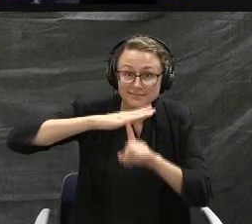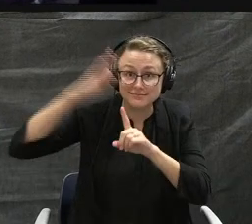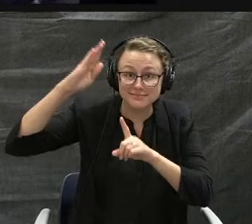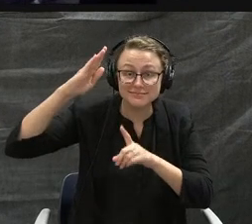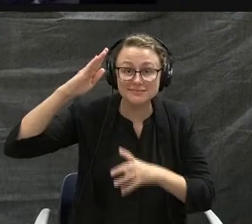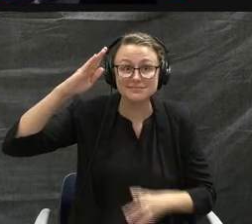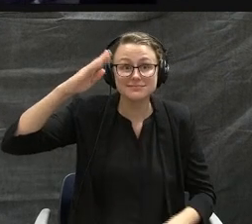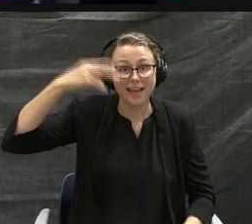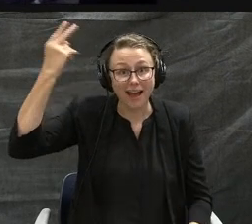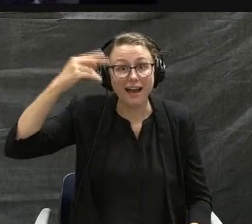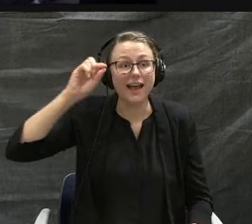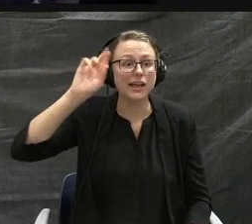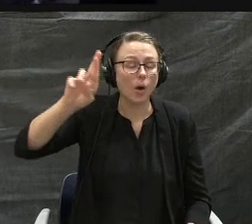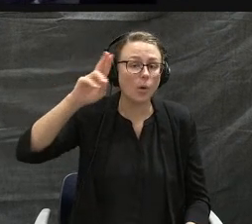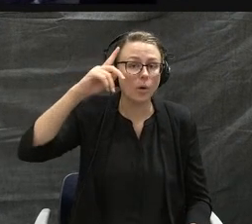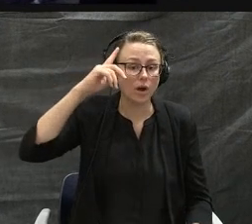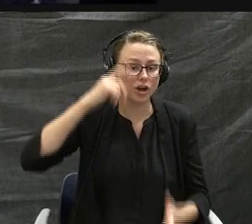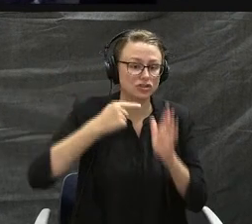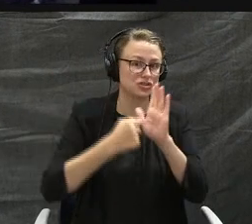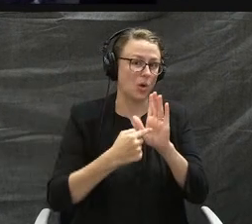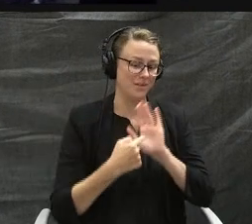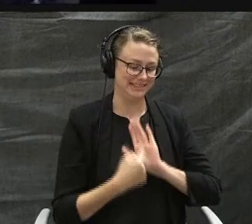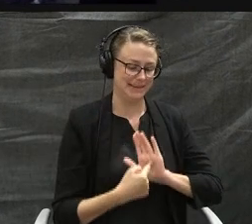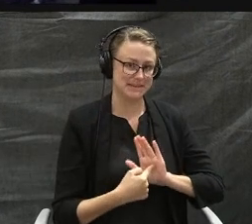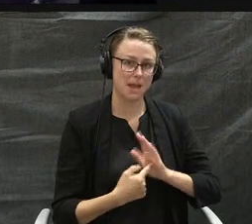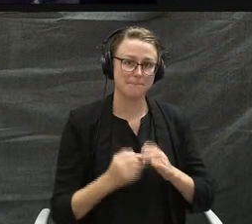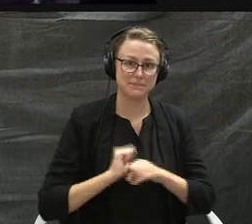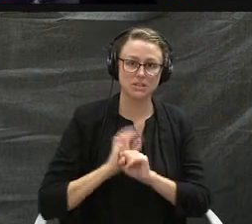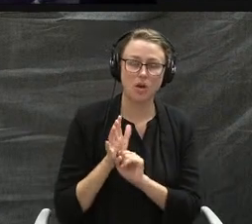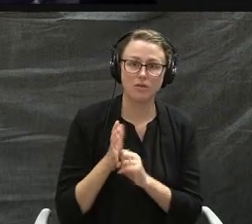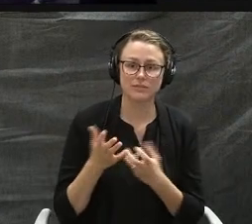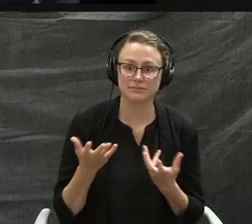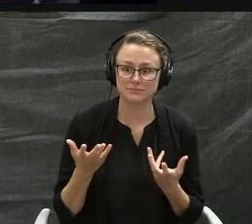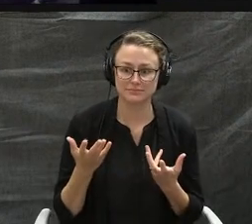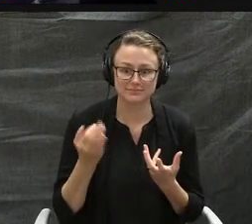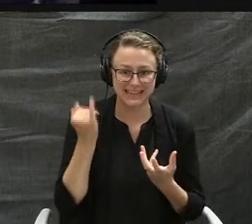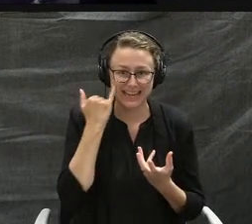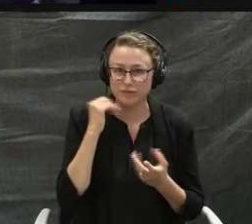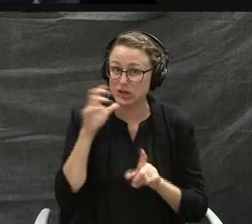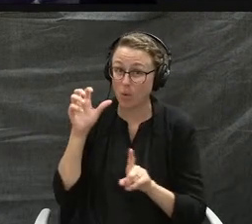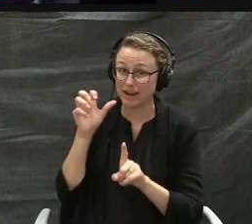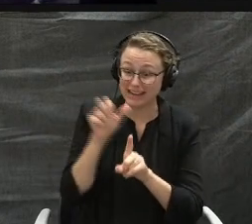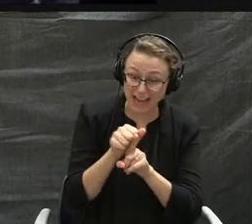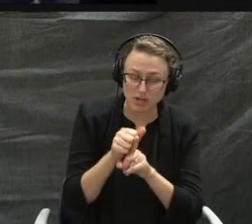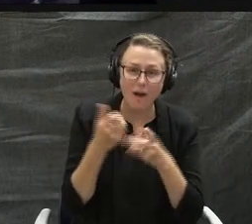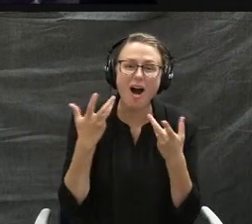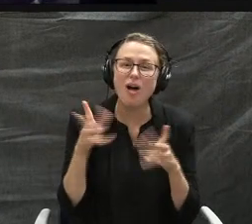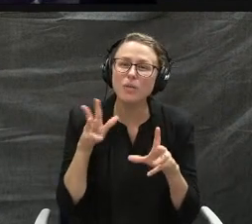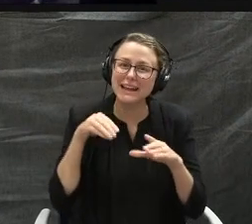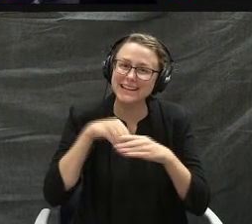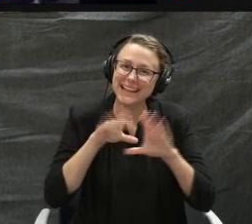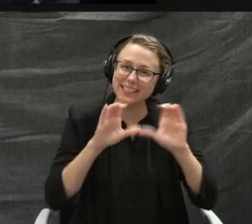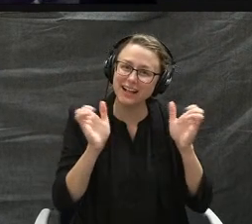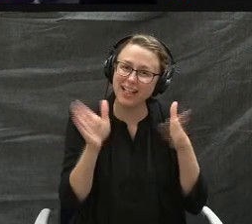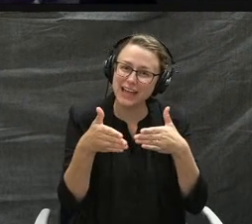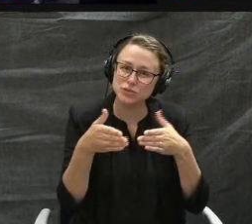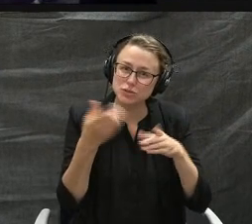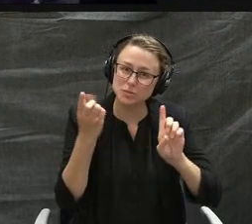temperature or are showing signs of Covid. If we don't catch him until there at the classroom door. How many, potentially how